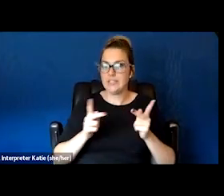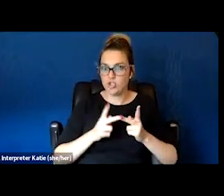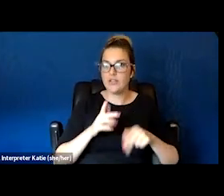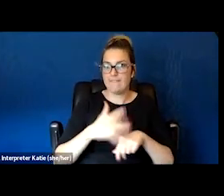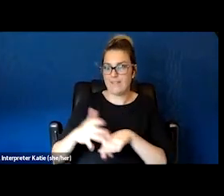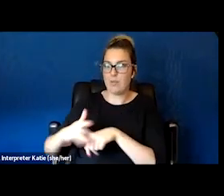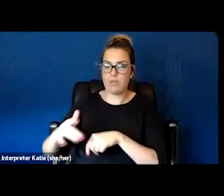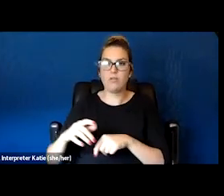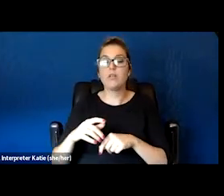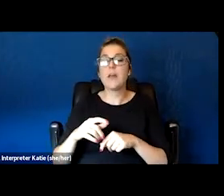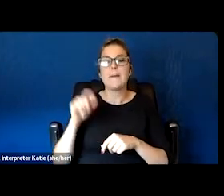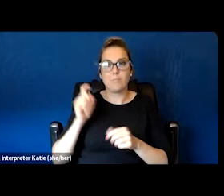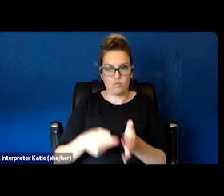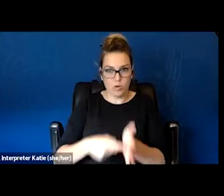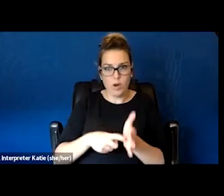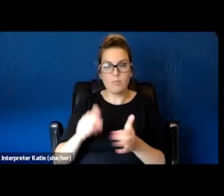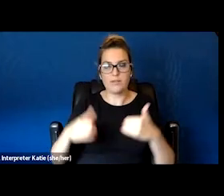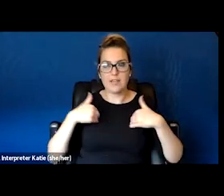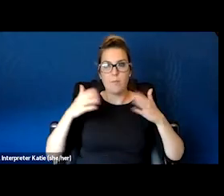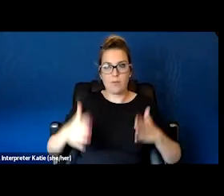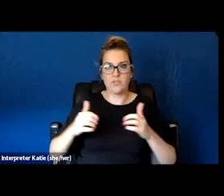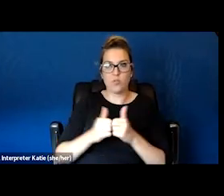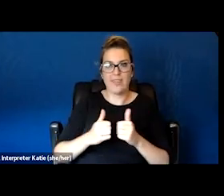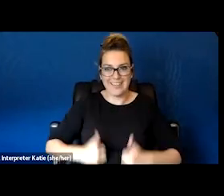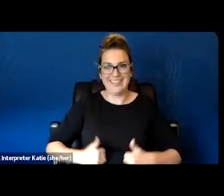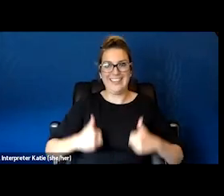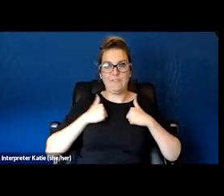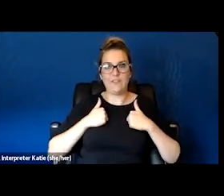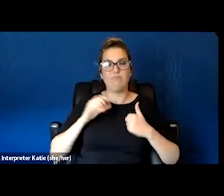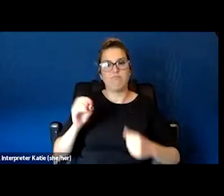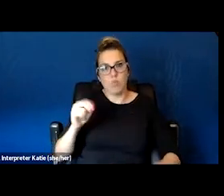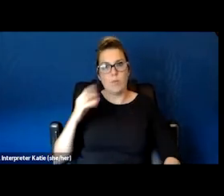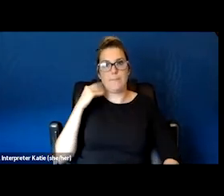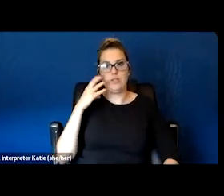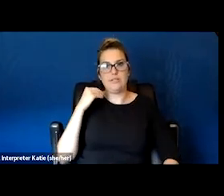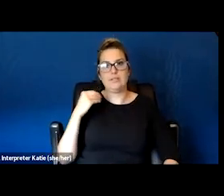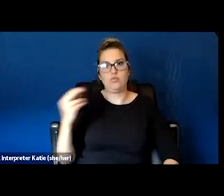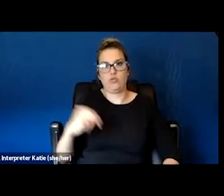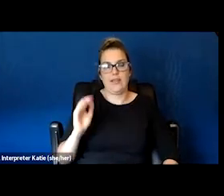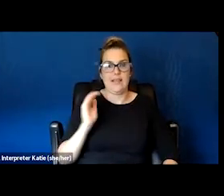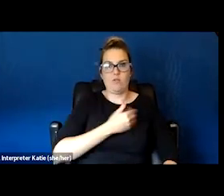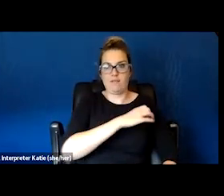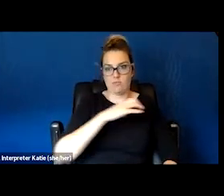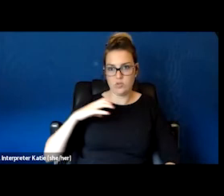So it's three people out of 20, but we are always looking to add more seats for people with lived experience.